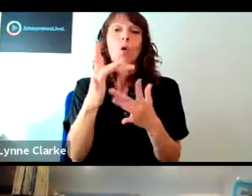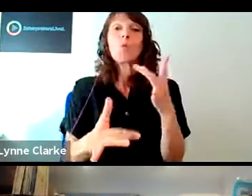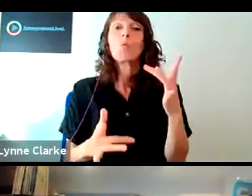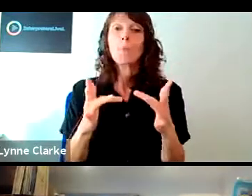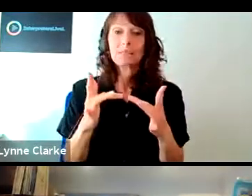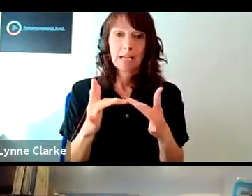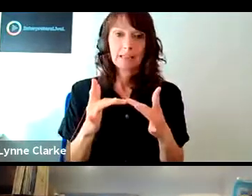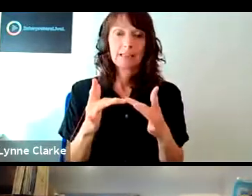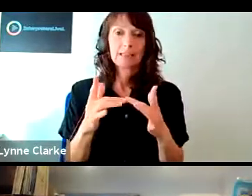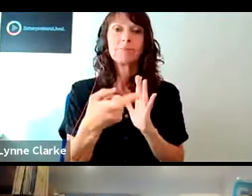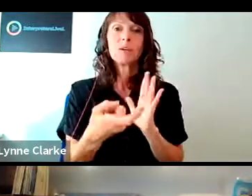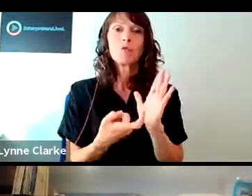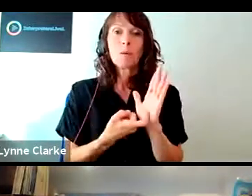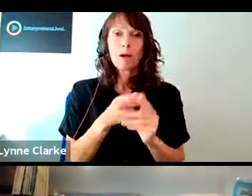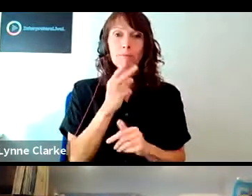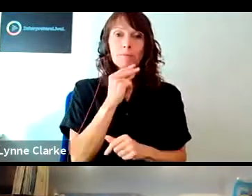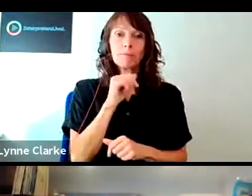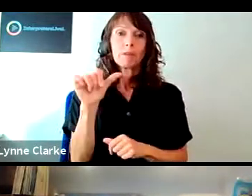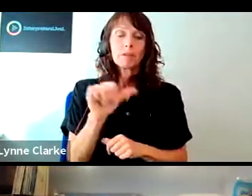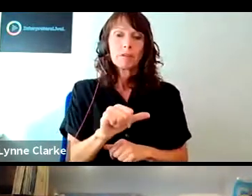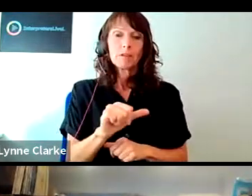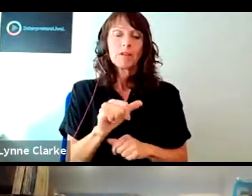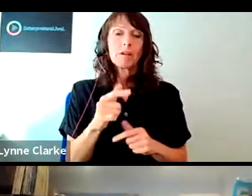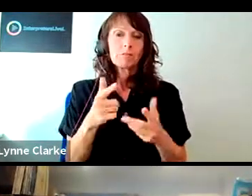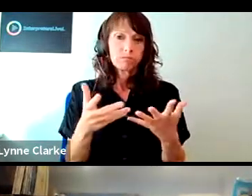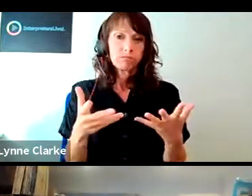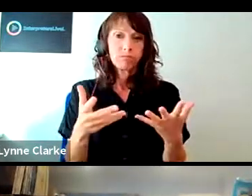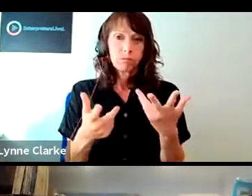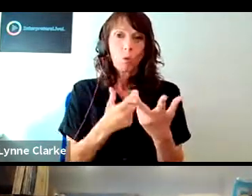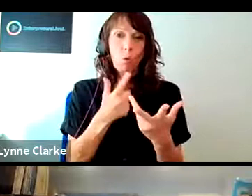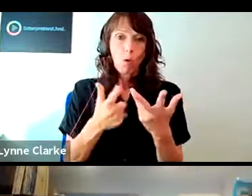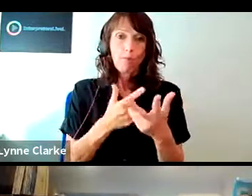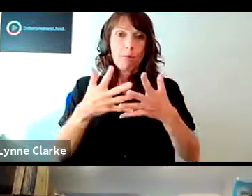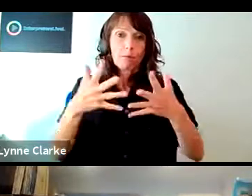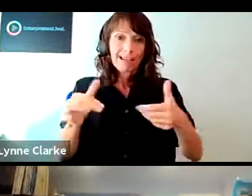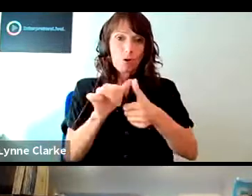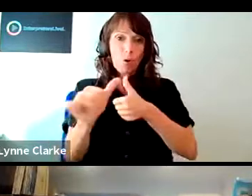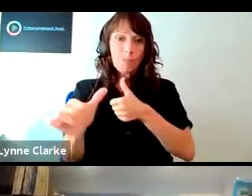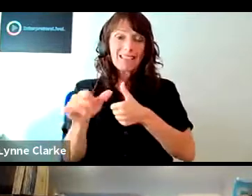Yeah. The social media giants, they have the resources and the technology